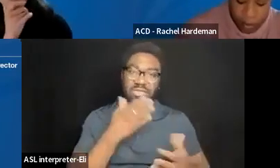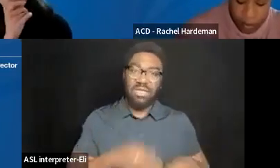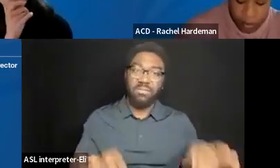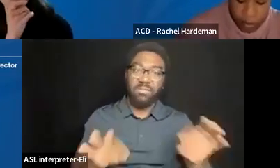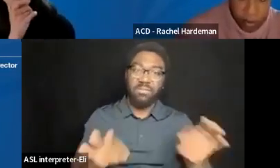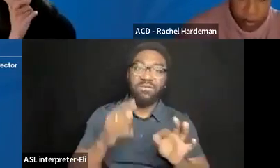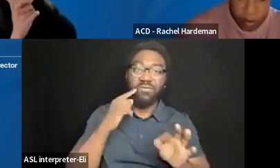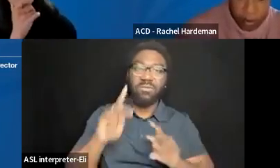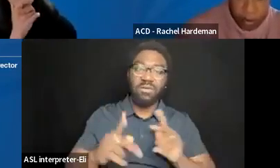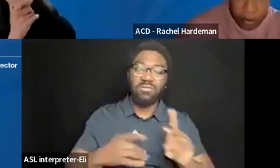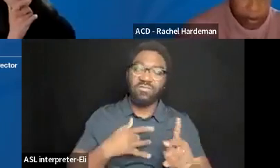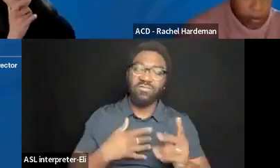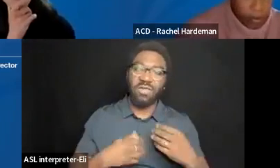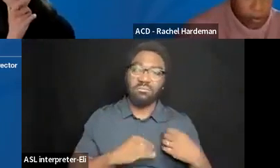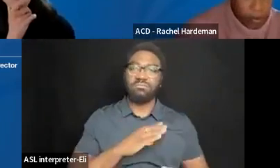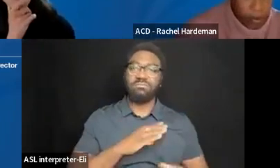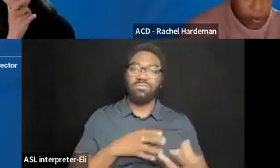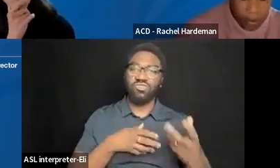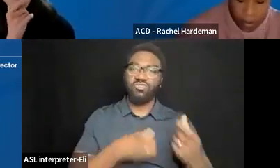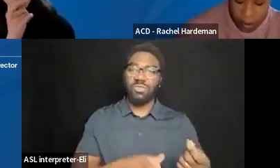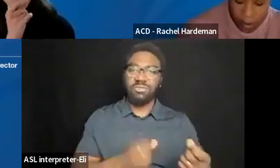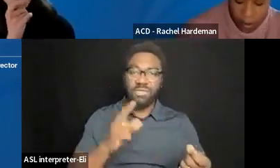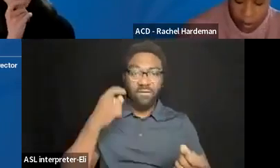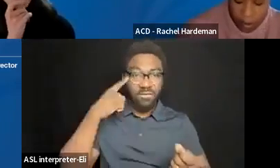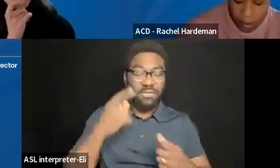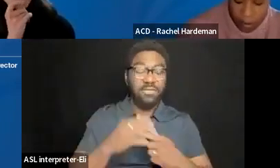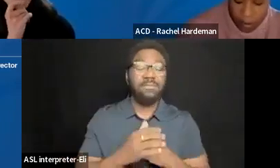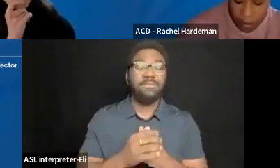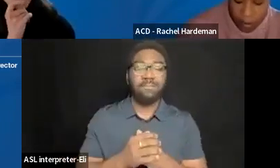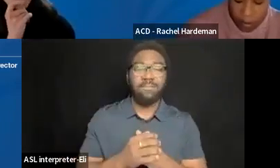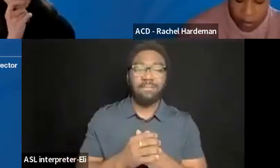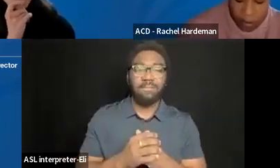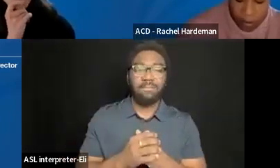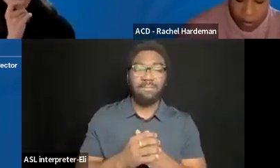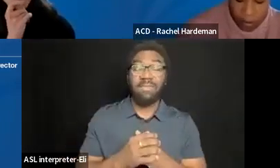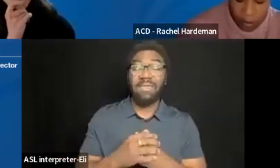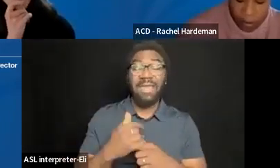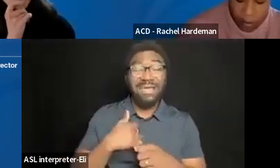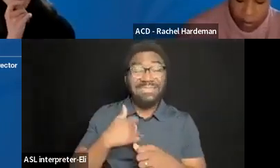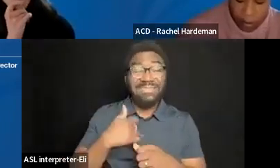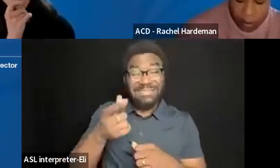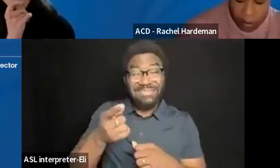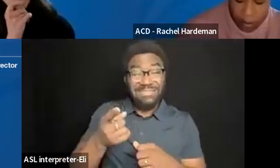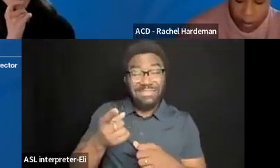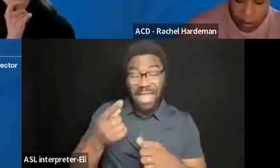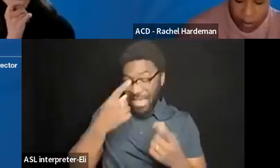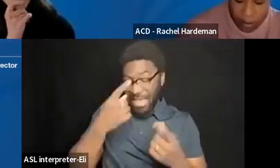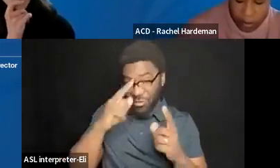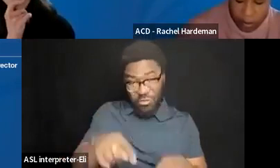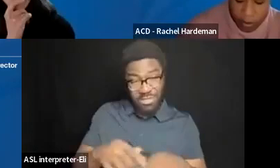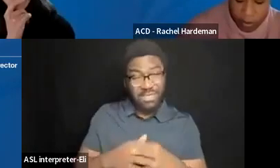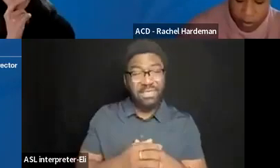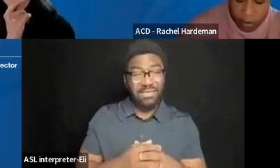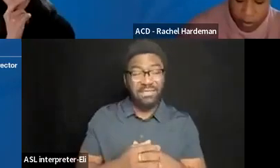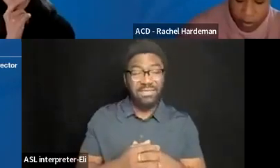and I'm happy, as you just heard, I agree, the intentionality behind the changes you've been making